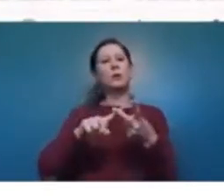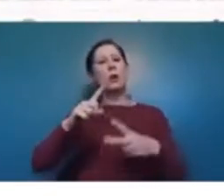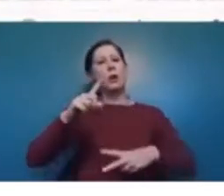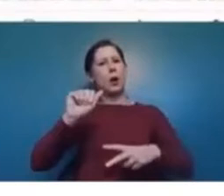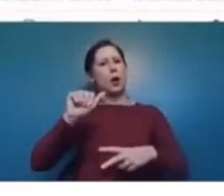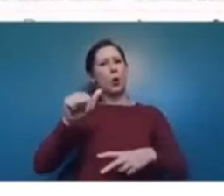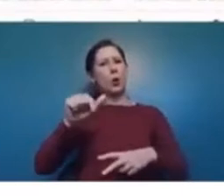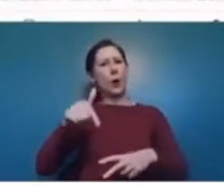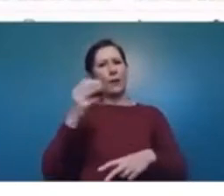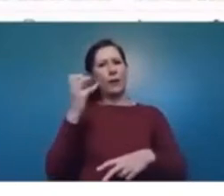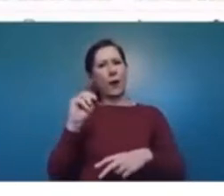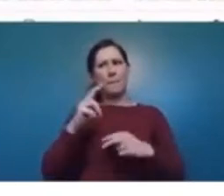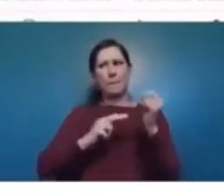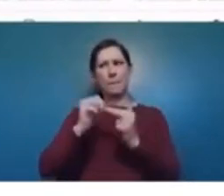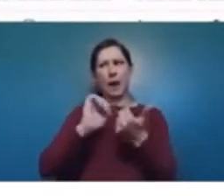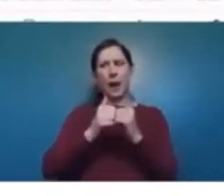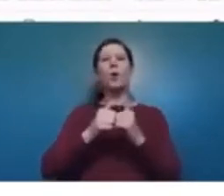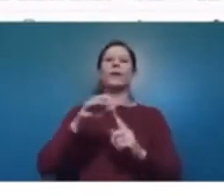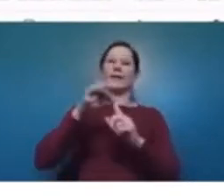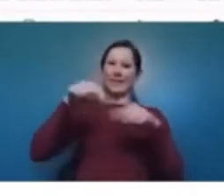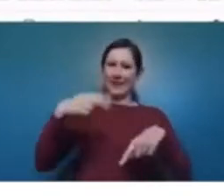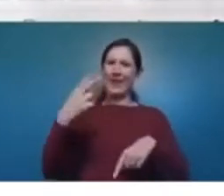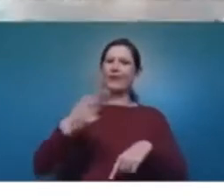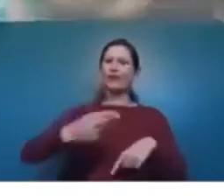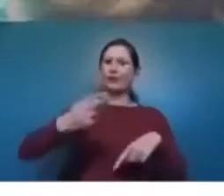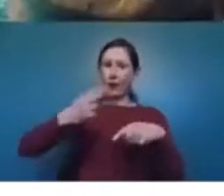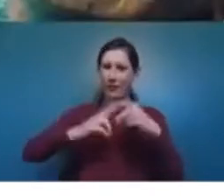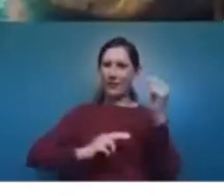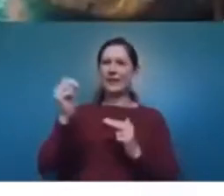aquarium, especially in an historic building, introductions to the